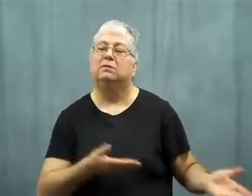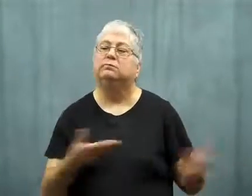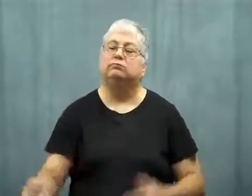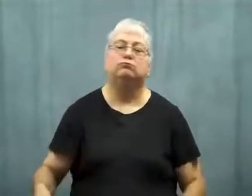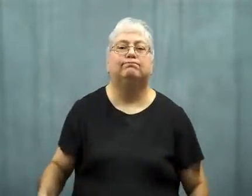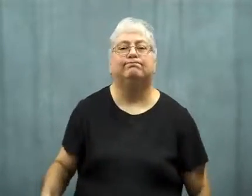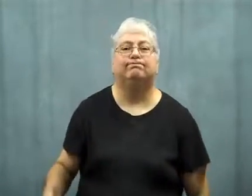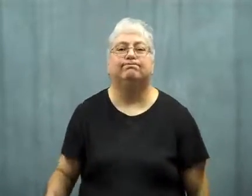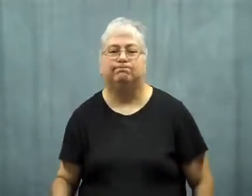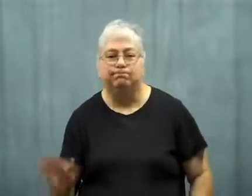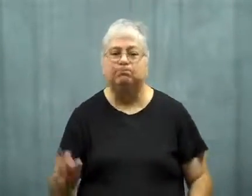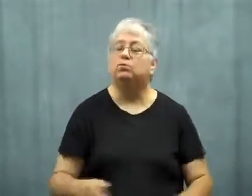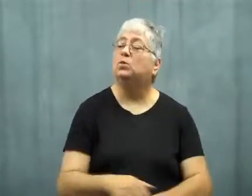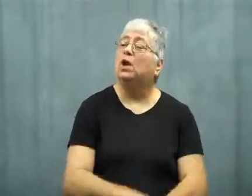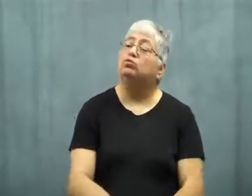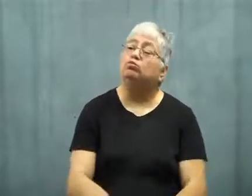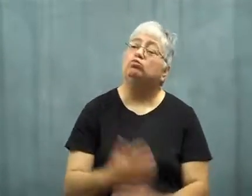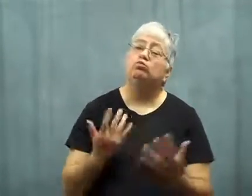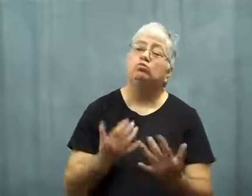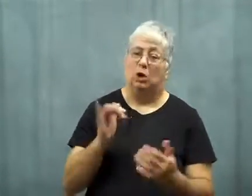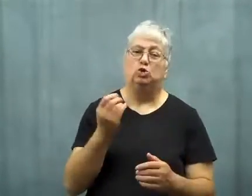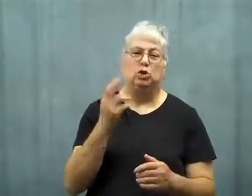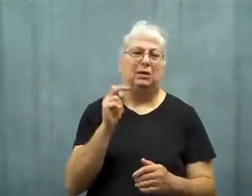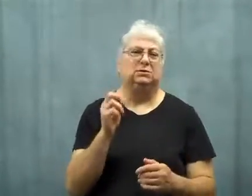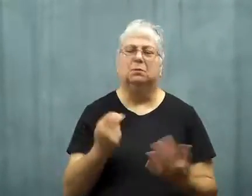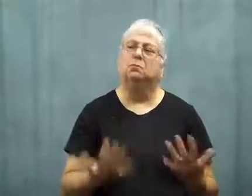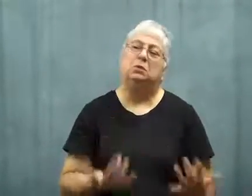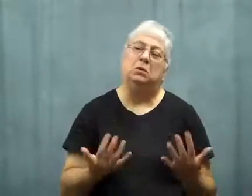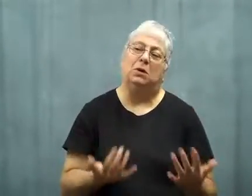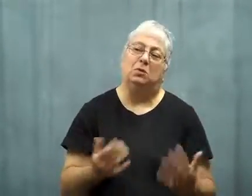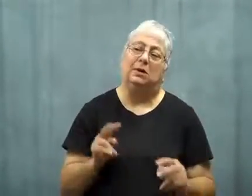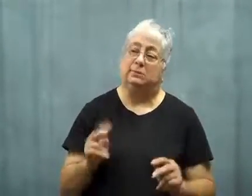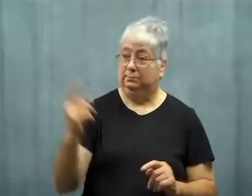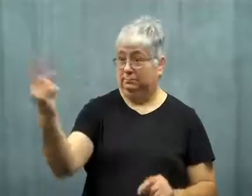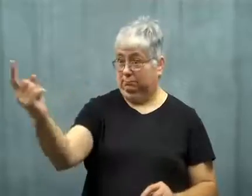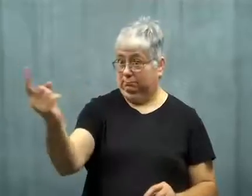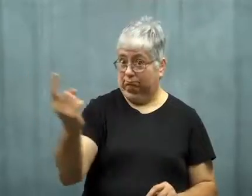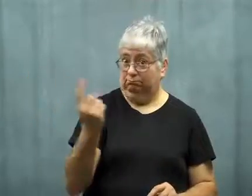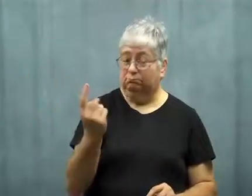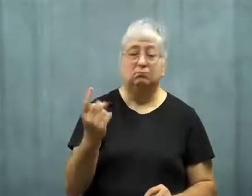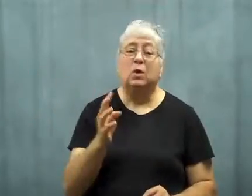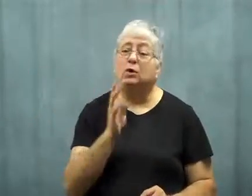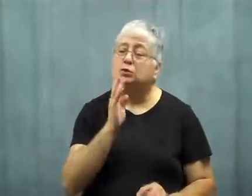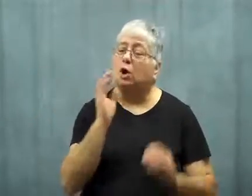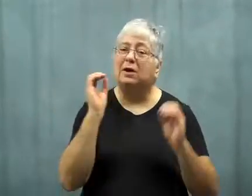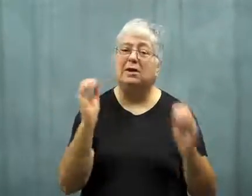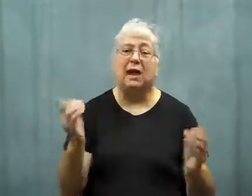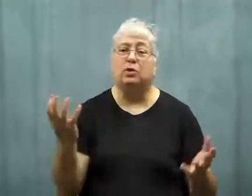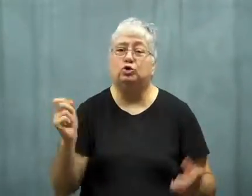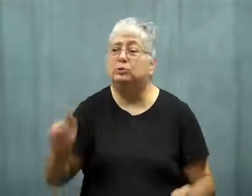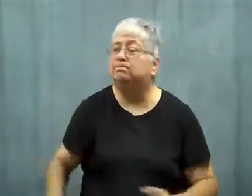He had it in his briefcase.